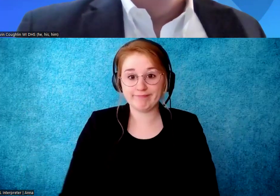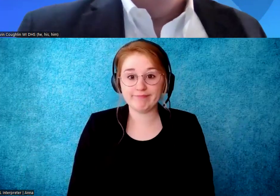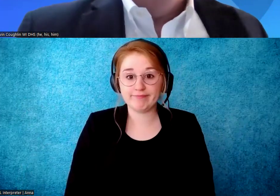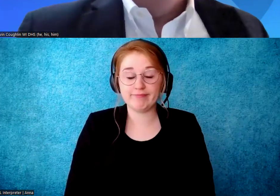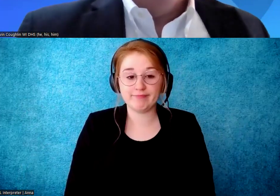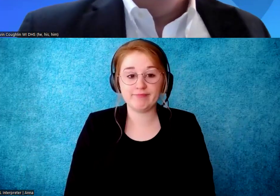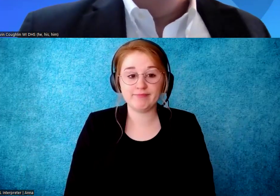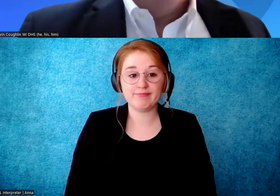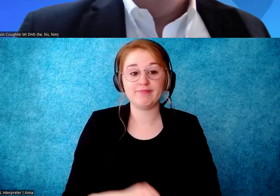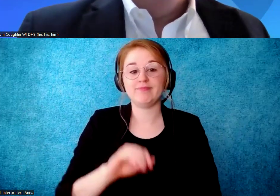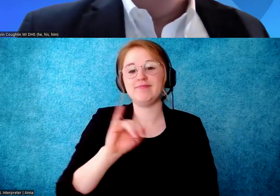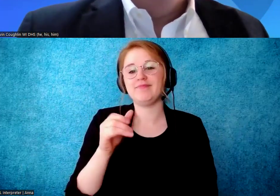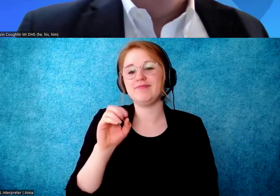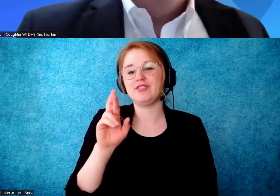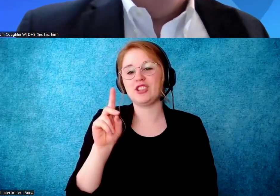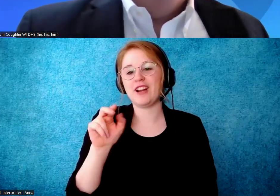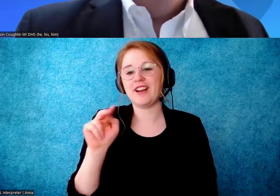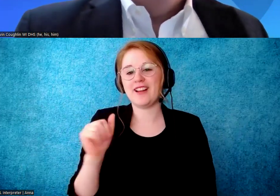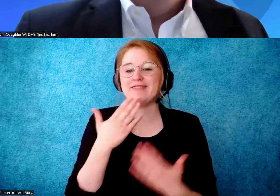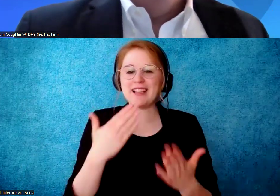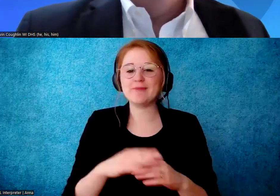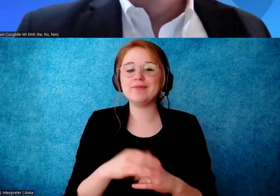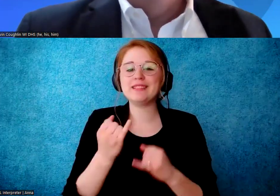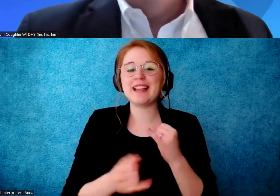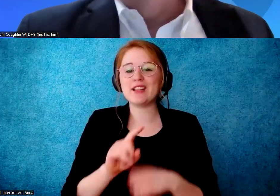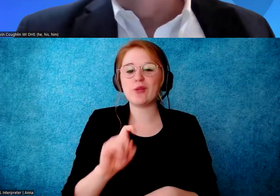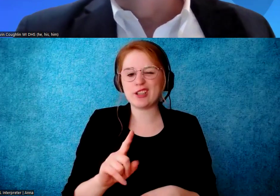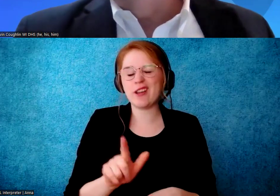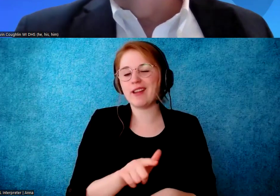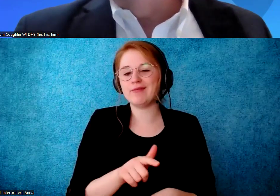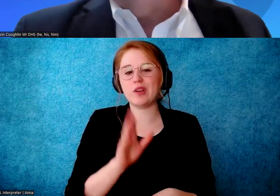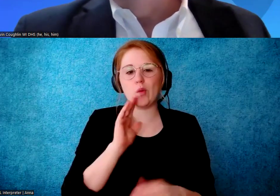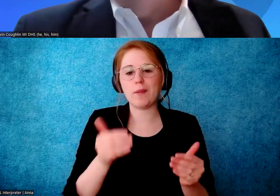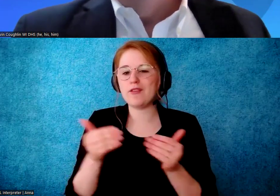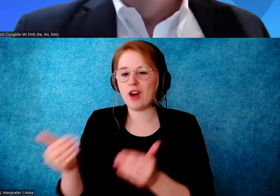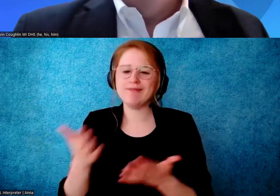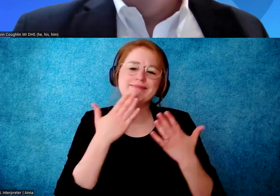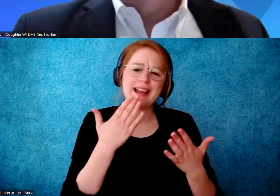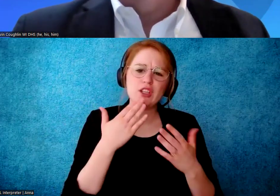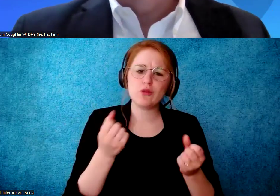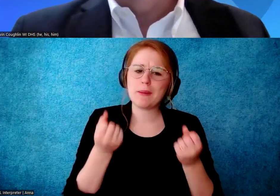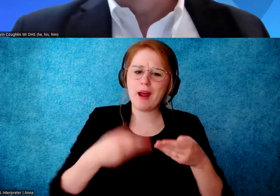Great. Thank you. Last question from me before we move on. Thank you so much, we've got a number of questions in the Q&A.